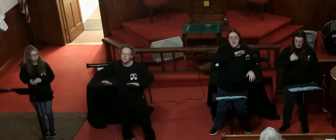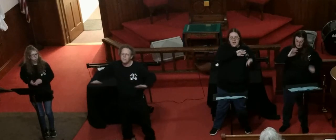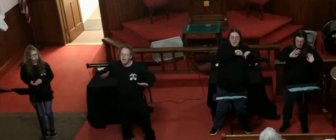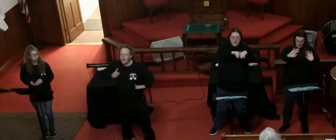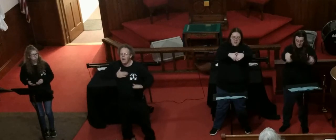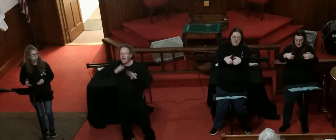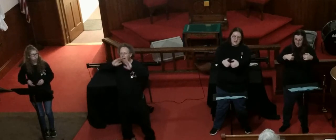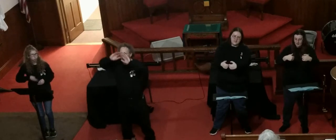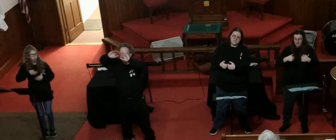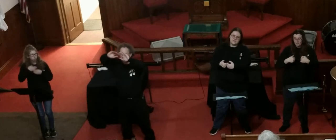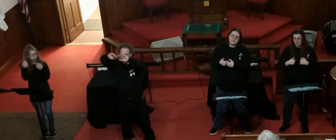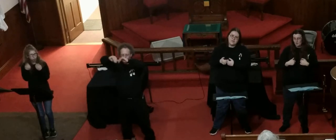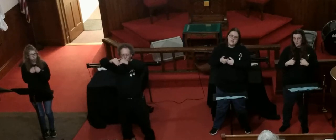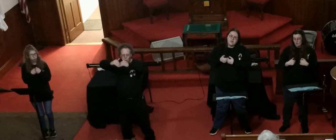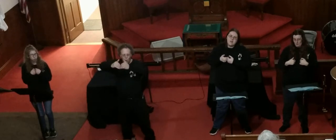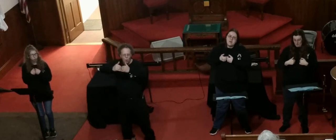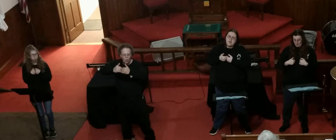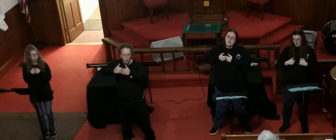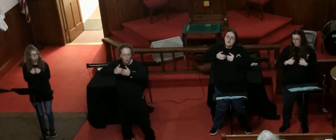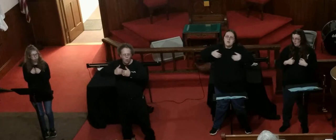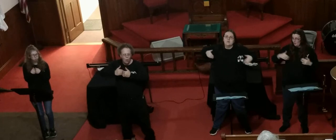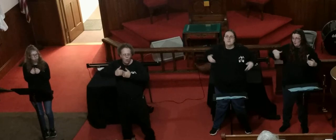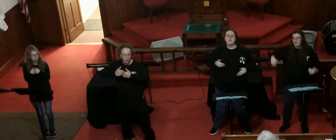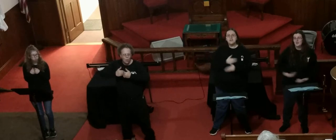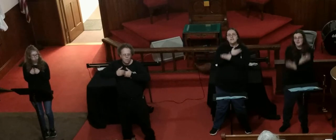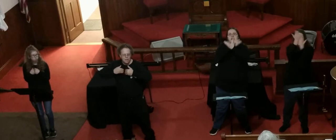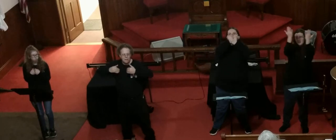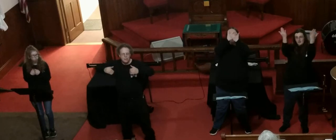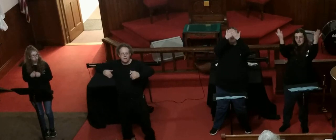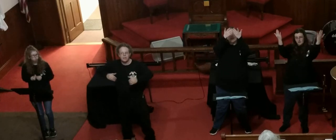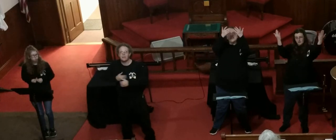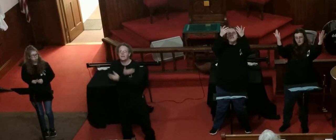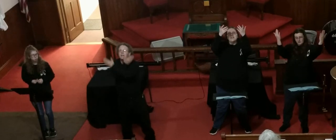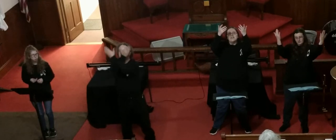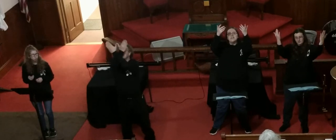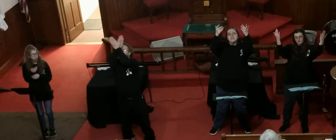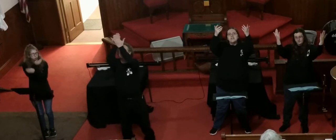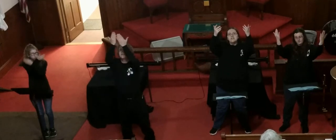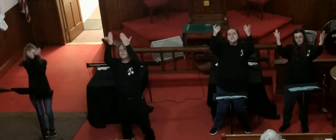My soul He is